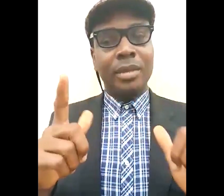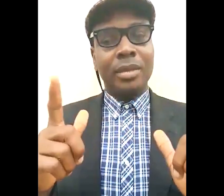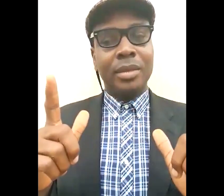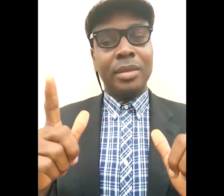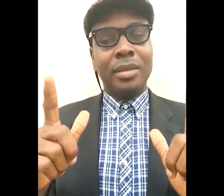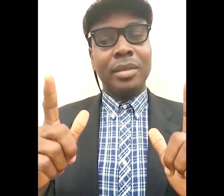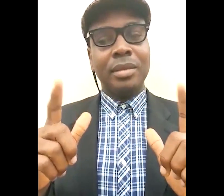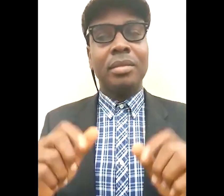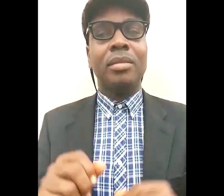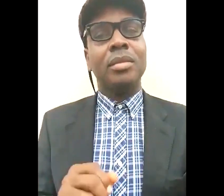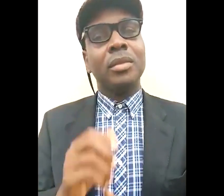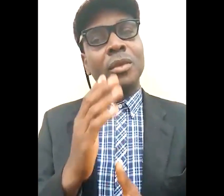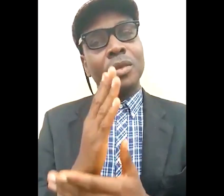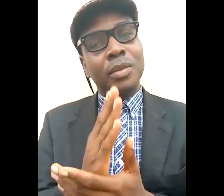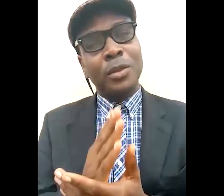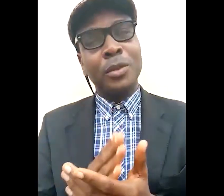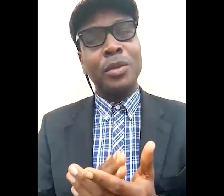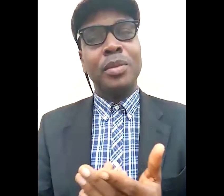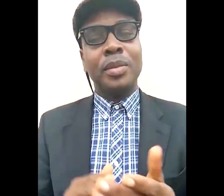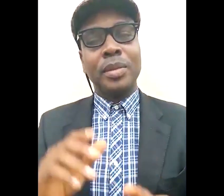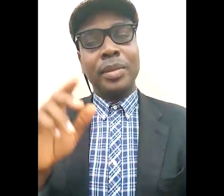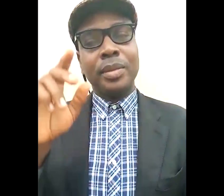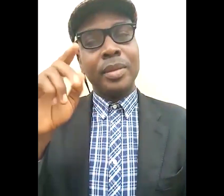Some think it’s not necessary,